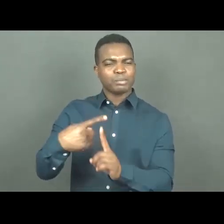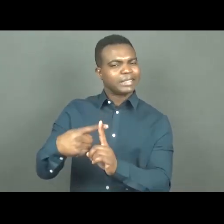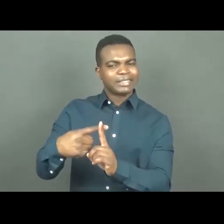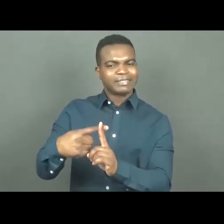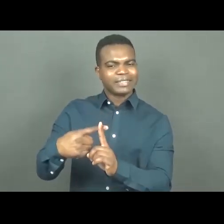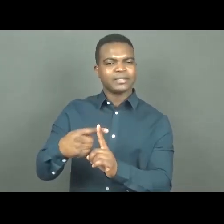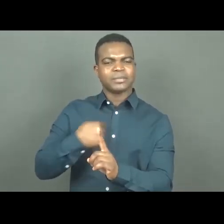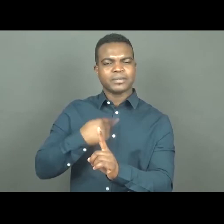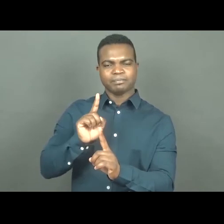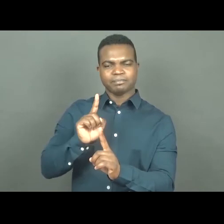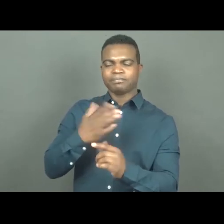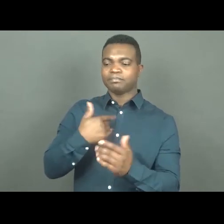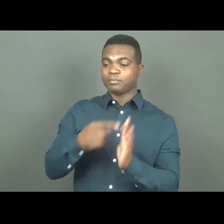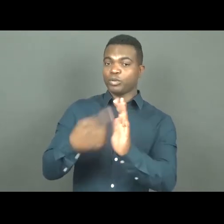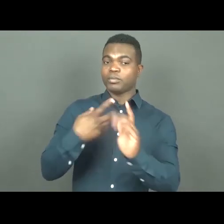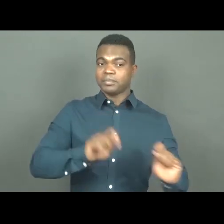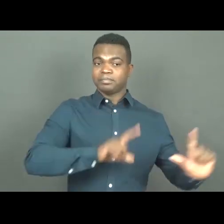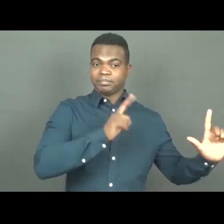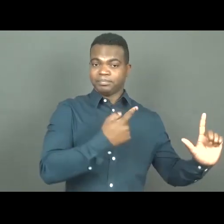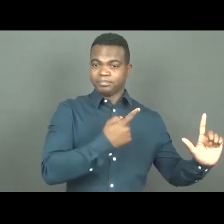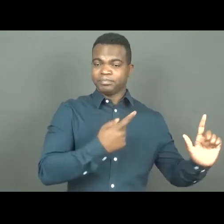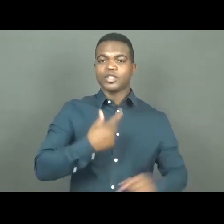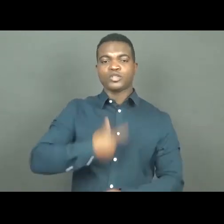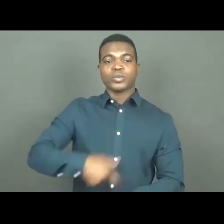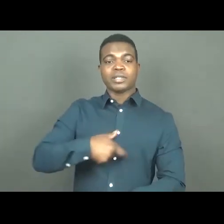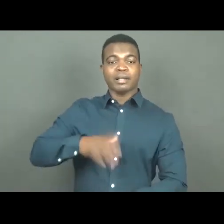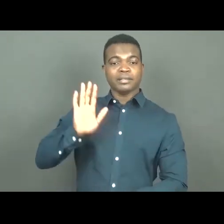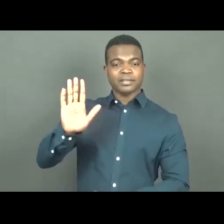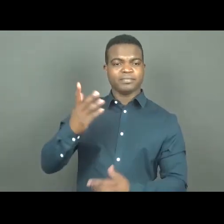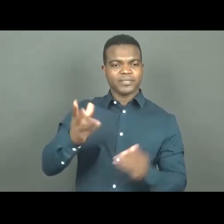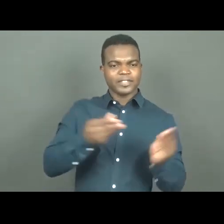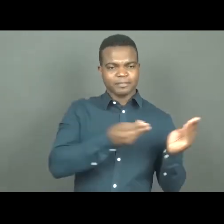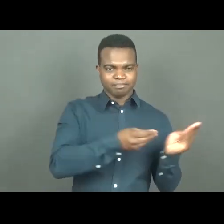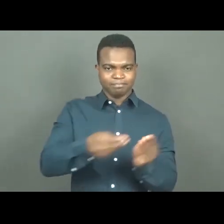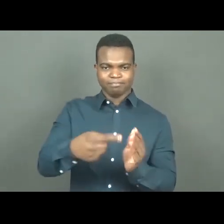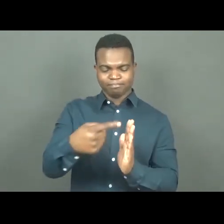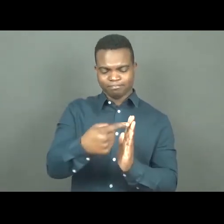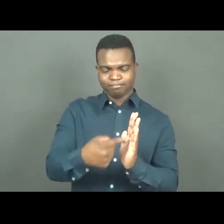were assessed using this disability marker tool. So, in other words, for the remaining 87% or